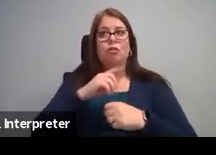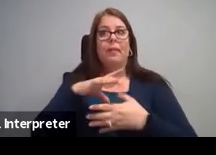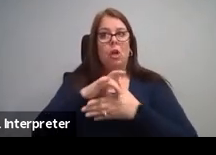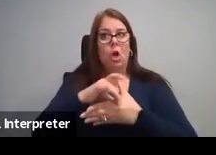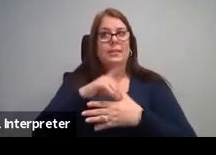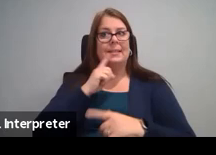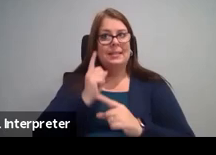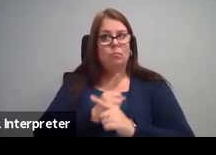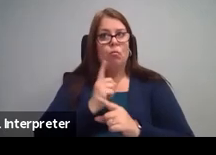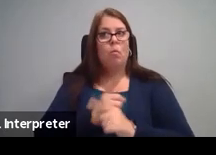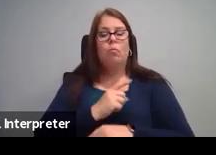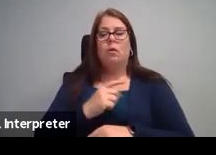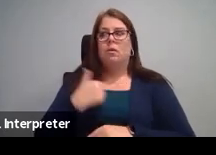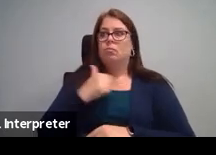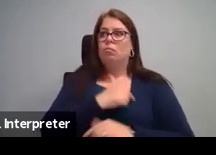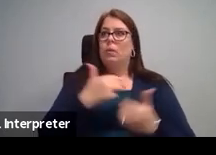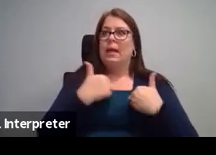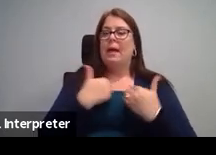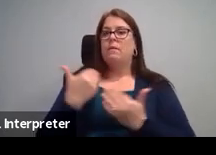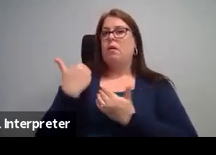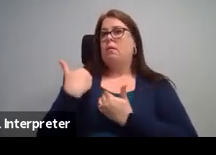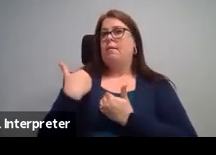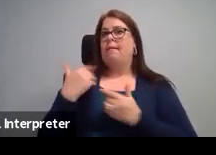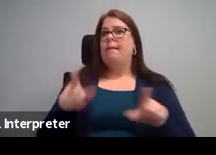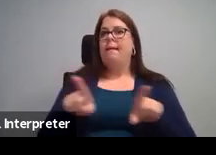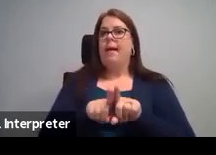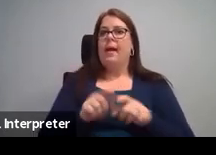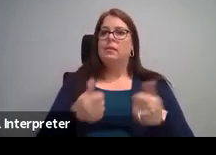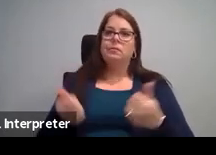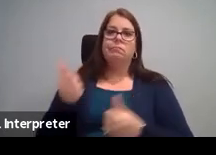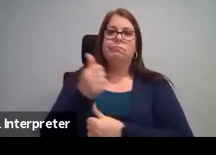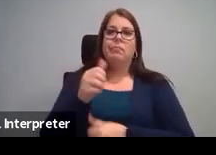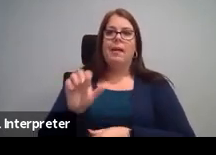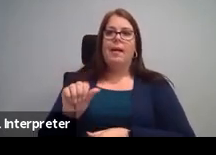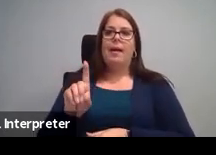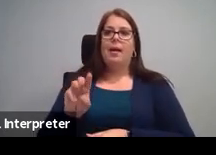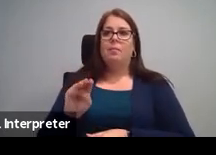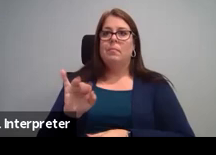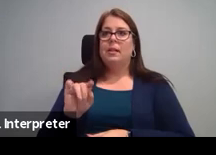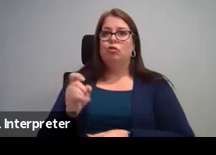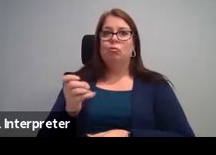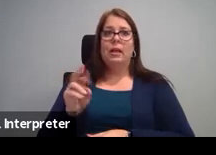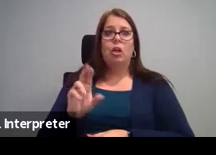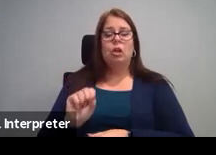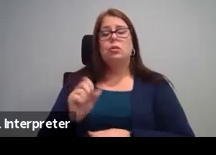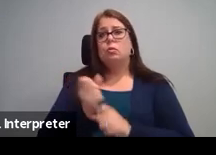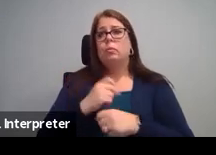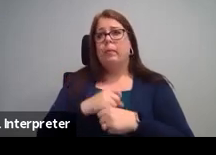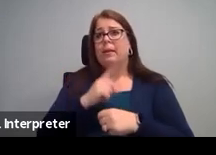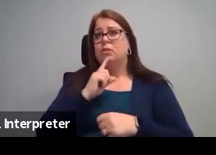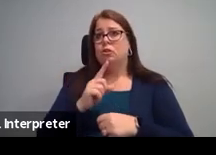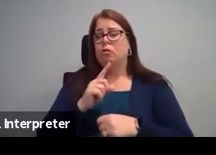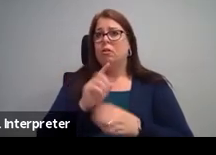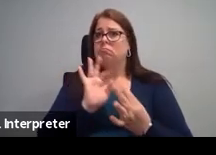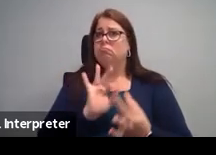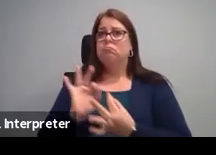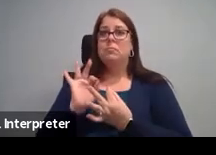Laurie Arnold: As administrators, we have an obligation to make sure that that is appropriate content. So every what we have now where we push that out some of the Sun official we told districts. This is on you to go through and get it all.